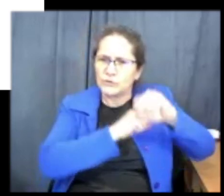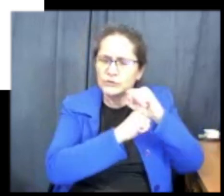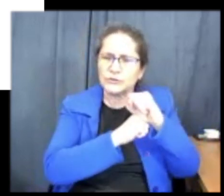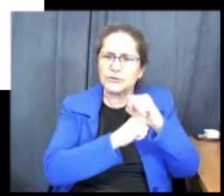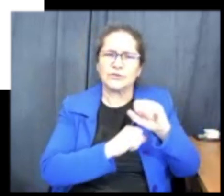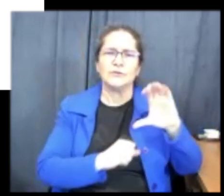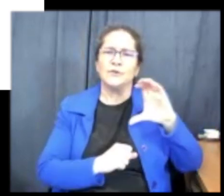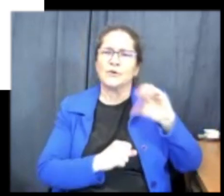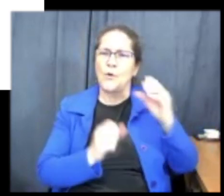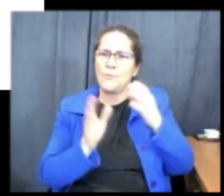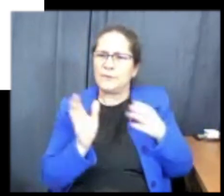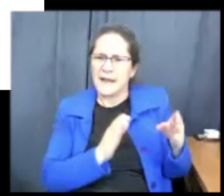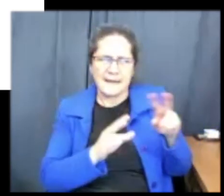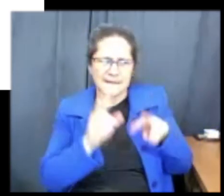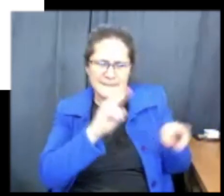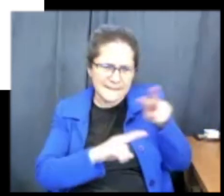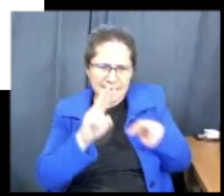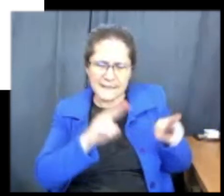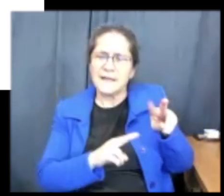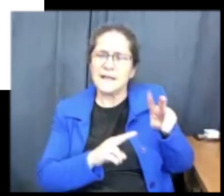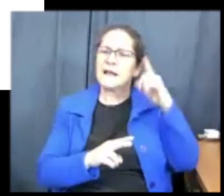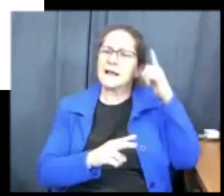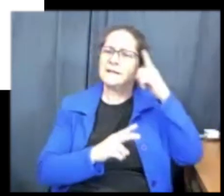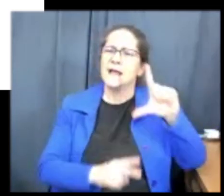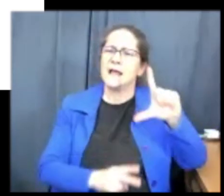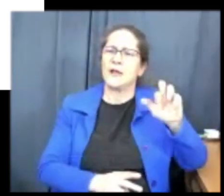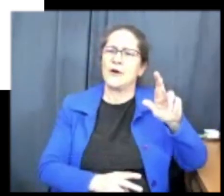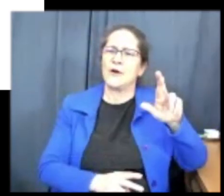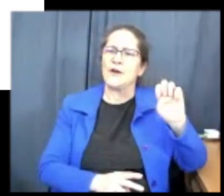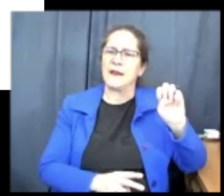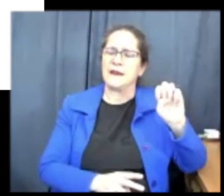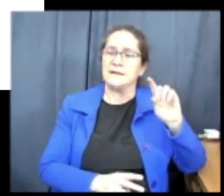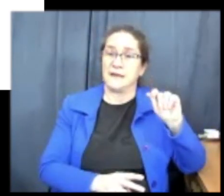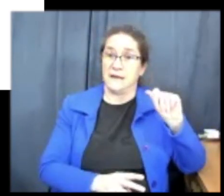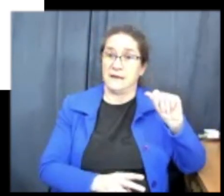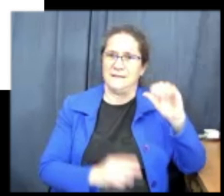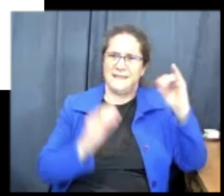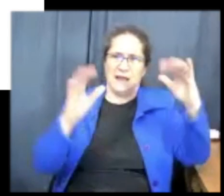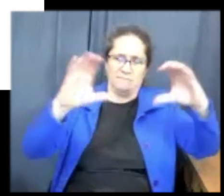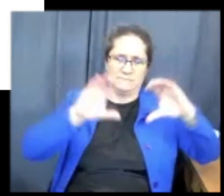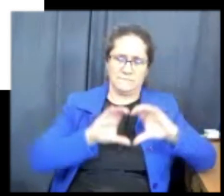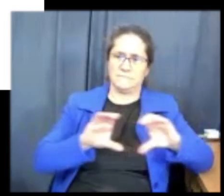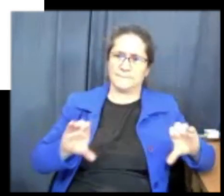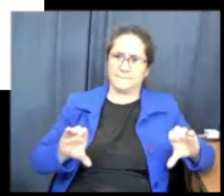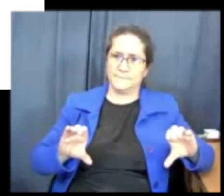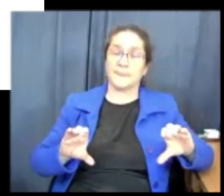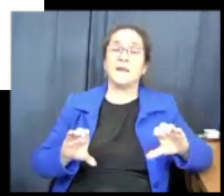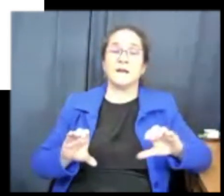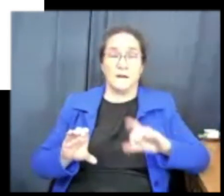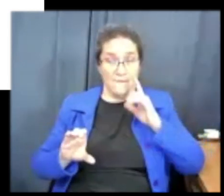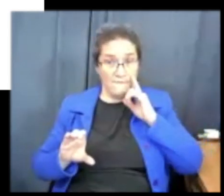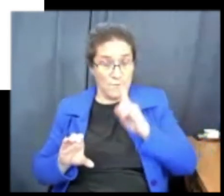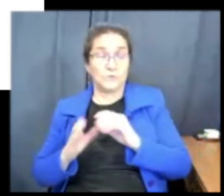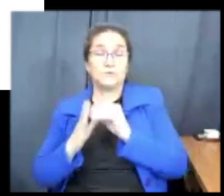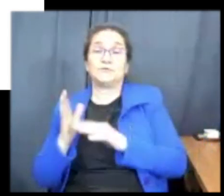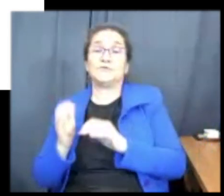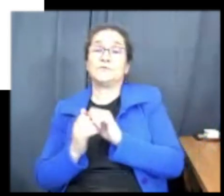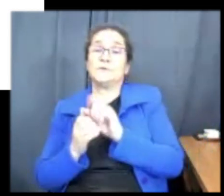and that's what's in the bottom chart. There is a positive trend for the number of students with disabilities in their least restrictive environment